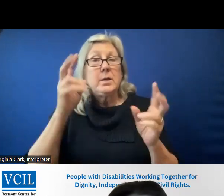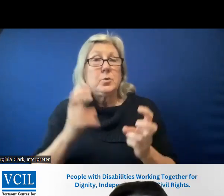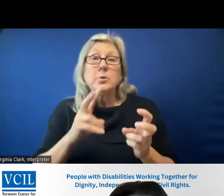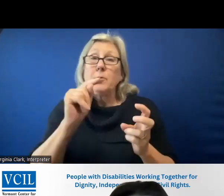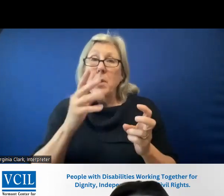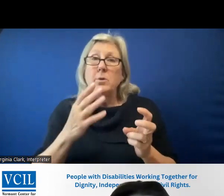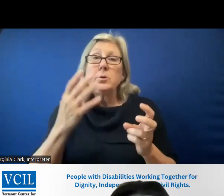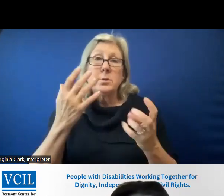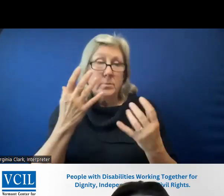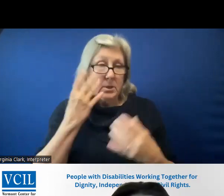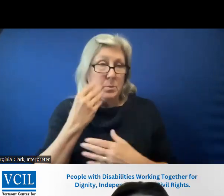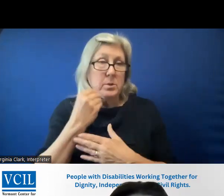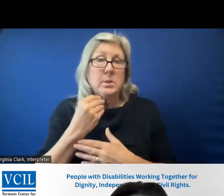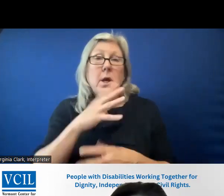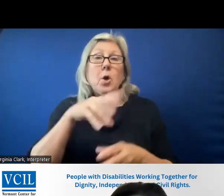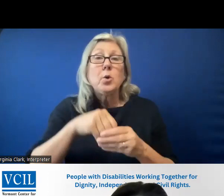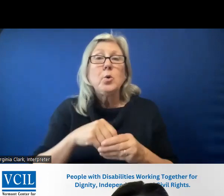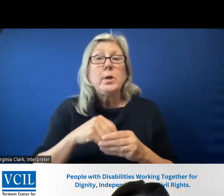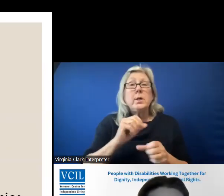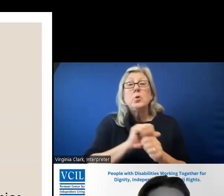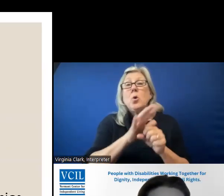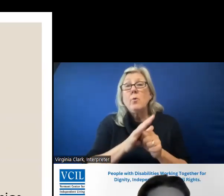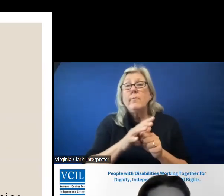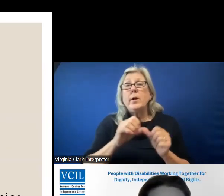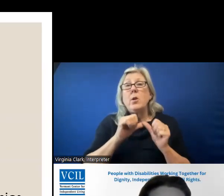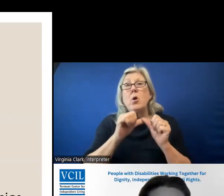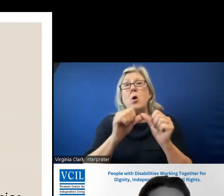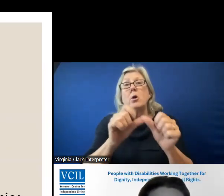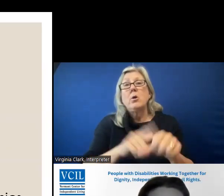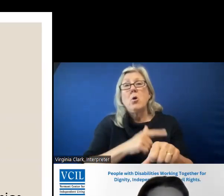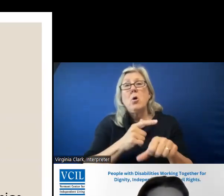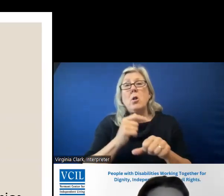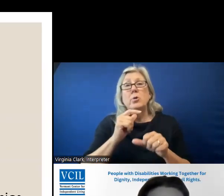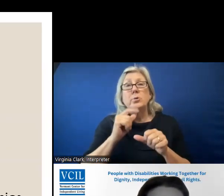for COVID long haulers, developed resources and community and supporting people and advocating